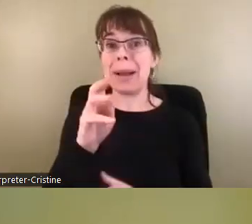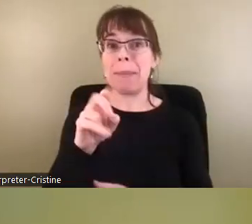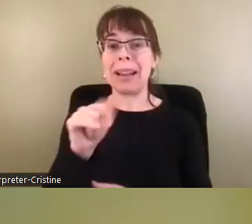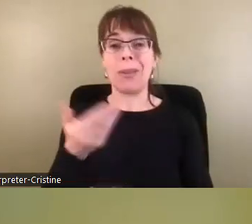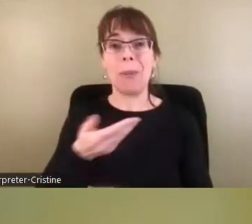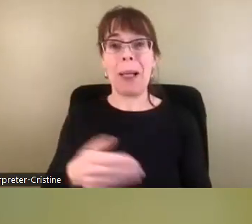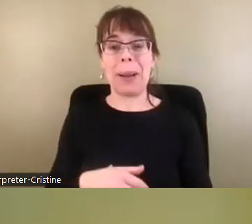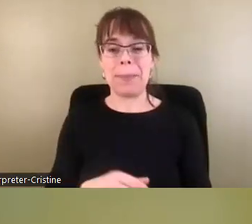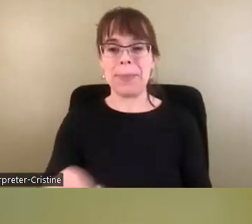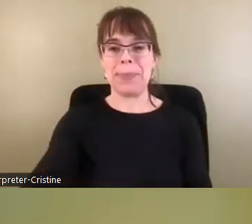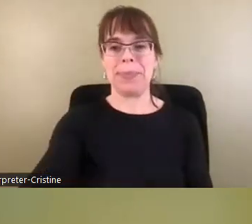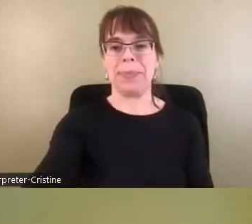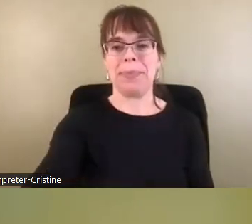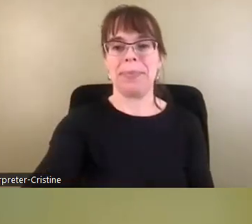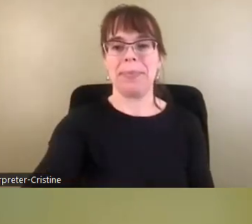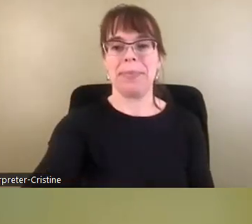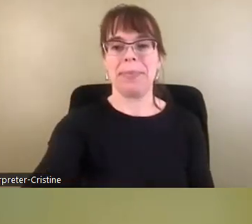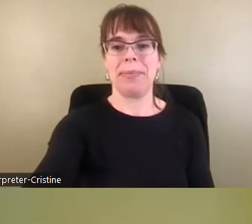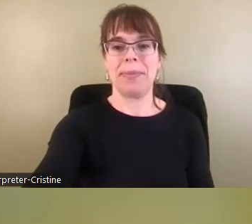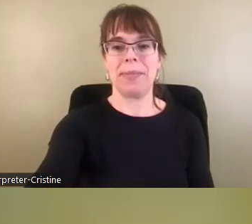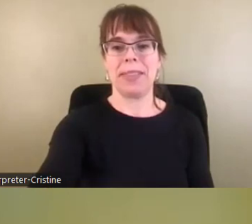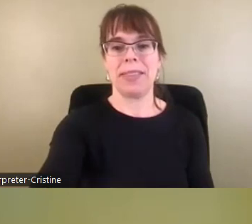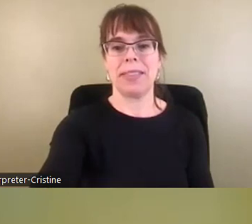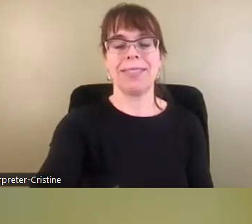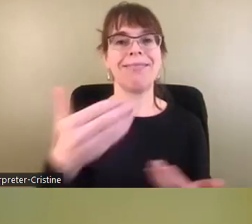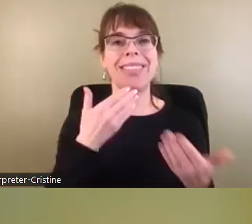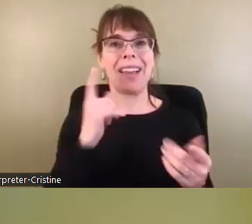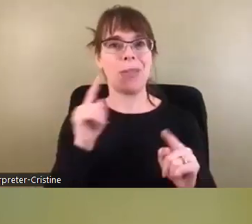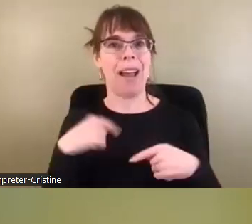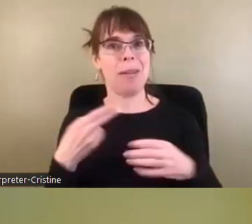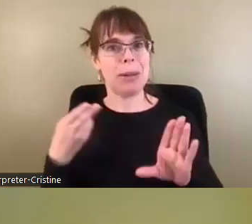Thanks everyone, thanks for having me, it's so nice to be here. As Brandy said,